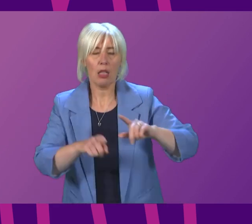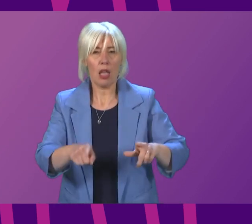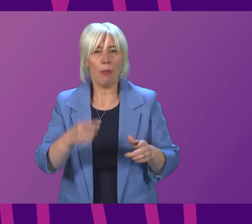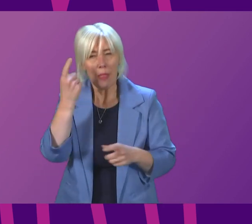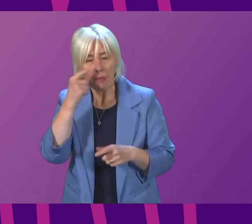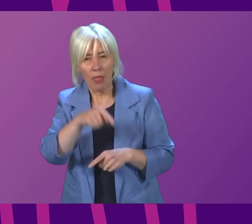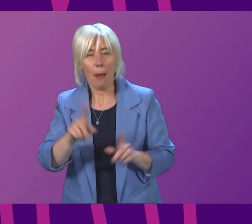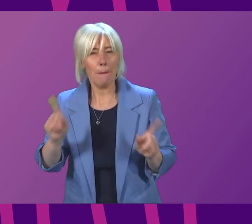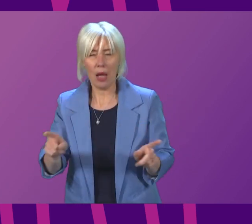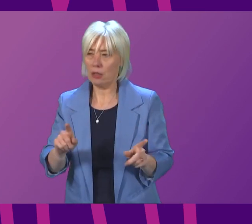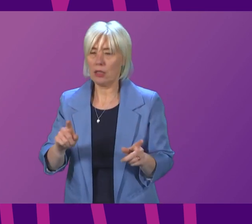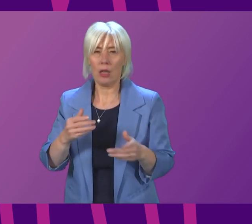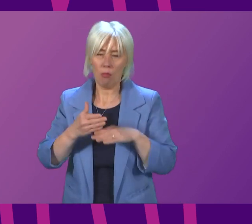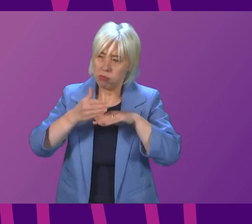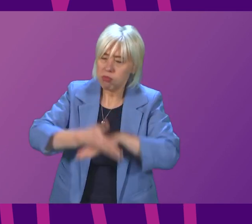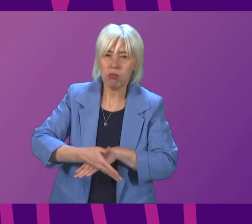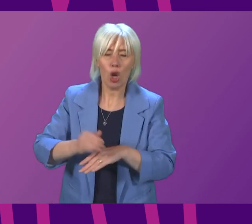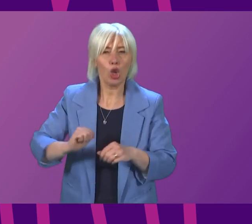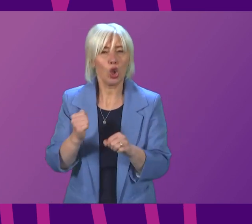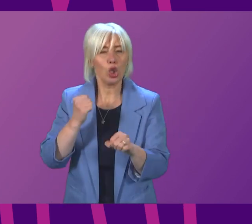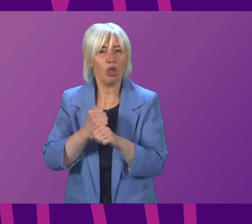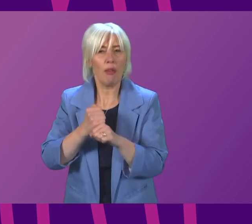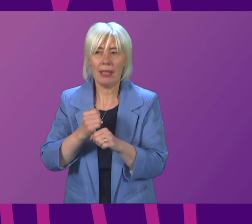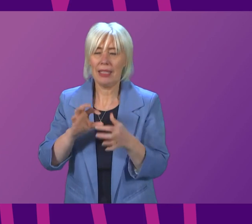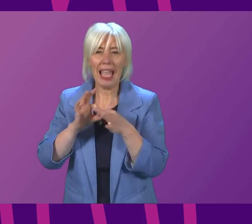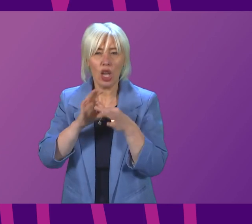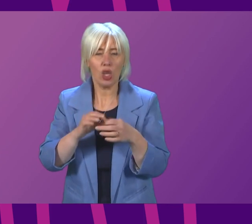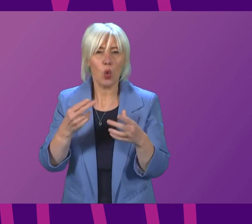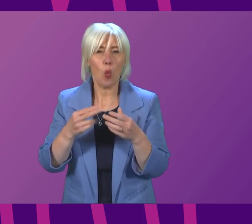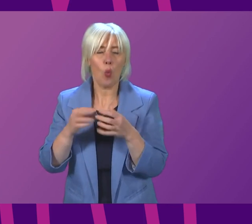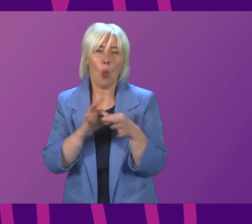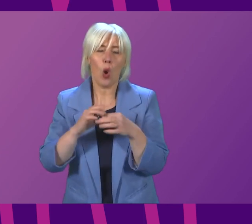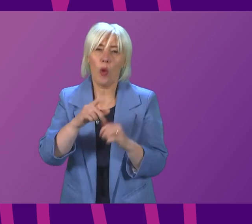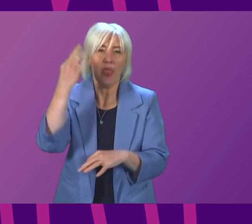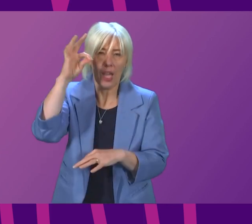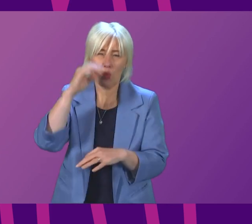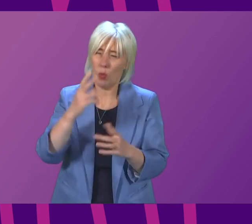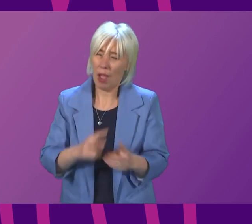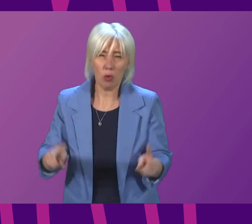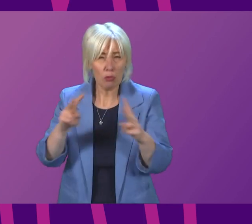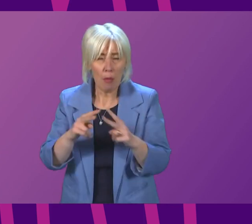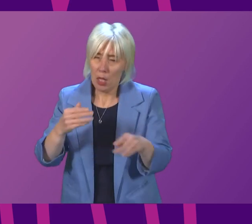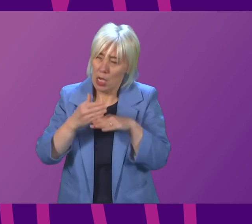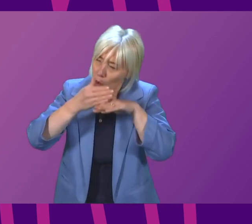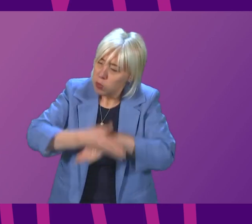Does the First Minister agree that the efforts of the Scottish Government agencies that are working with North Ayrshire Council must be redoubled and on-going to attract and consider